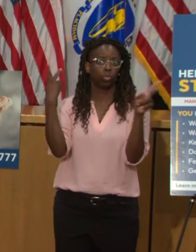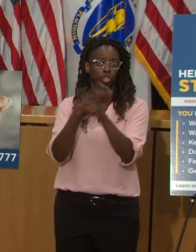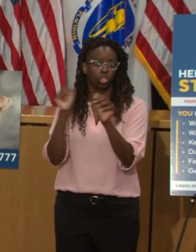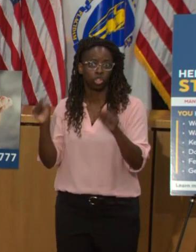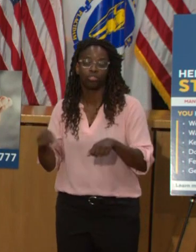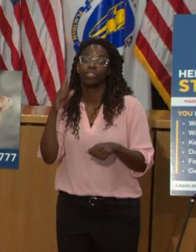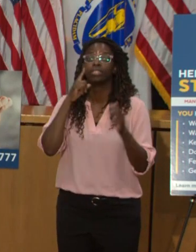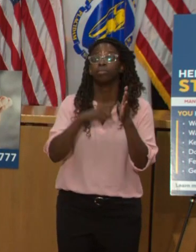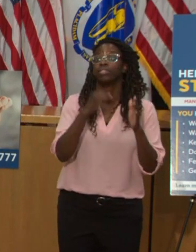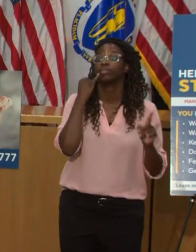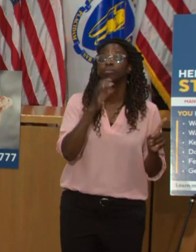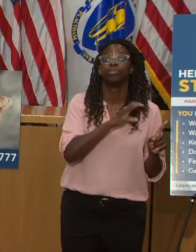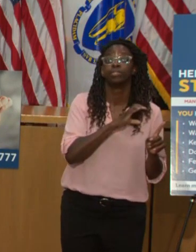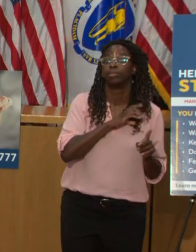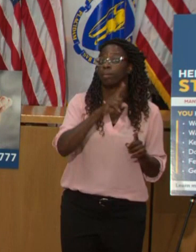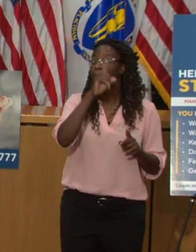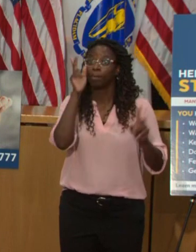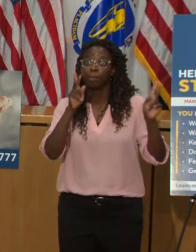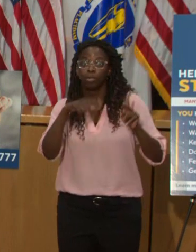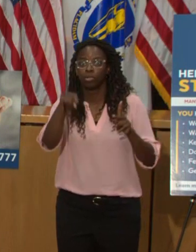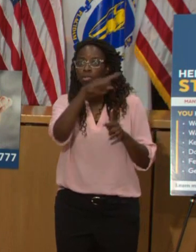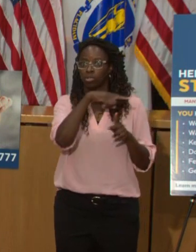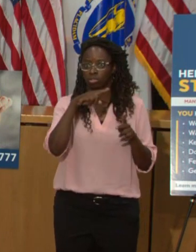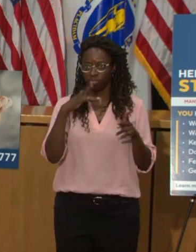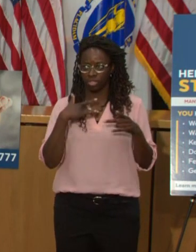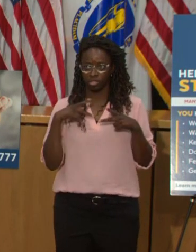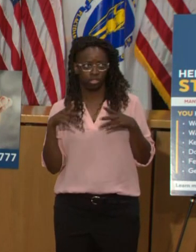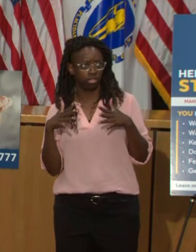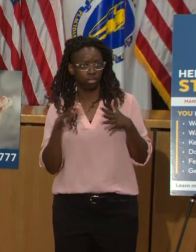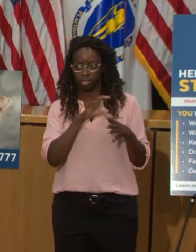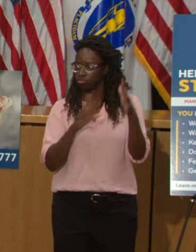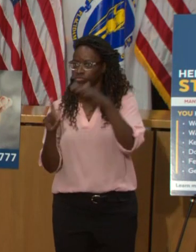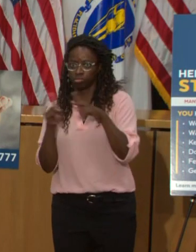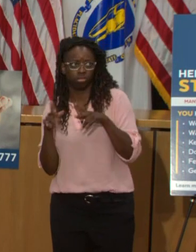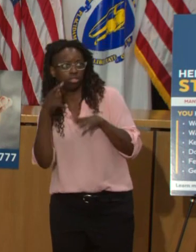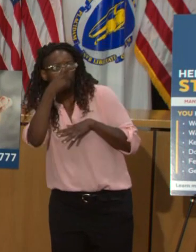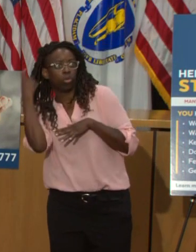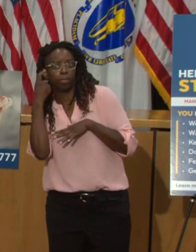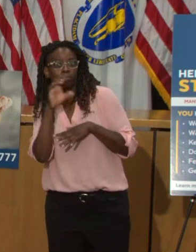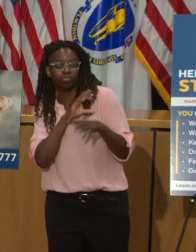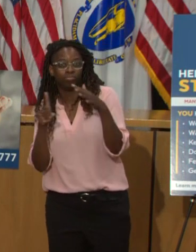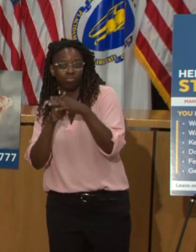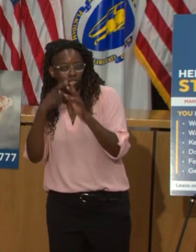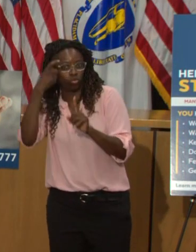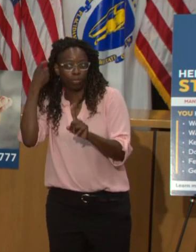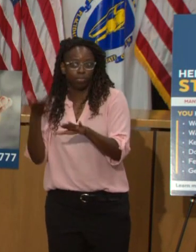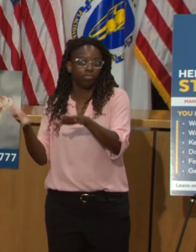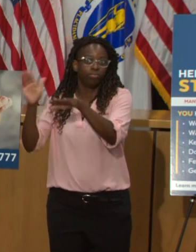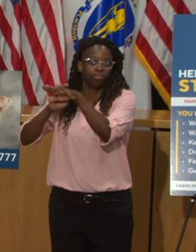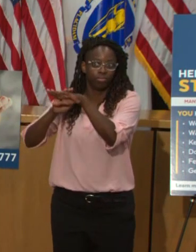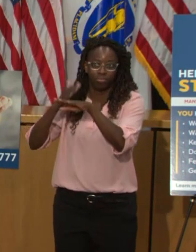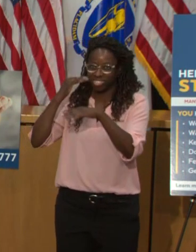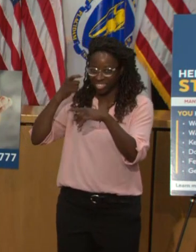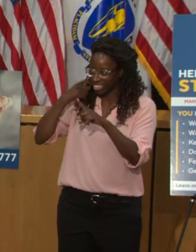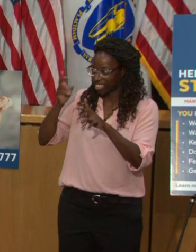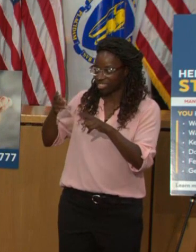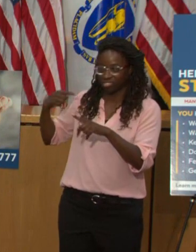EXIST BETWEEN LAW ENFORCEMENT AND PEOPLE GENERALLY, THEY HANDLE IT EXACTLY THE WAY YOU WOULD WANT THEM TO. MAYBE IT TOOK TOO LONG, MAYBE